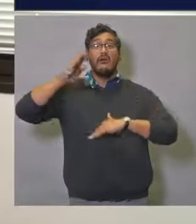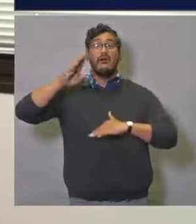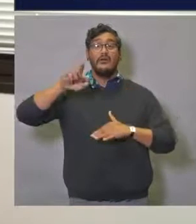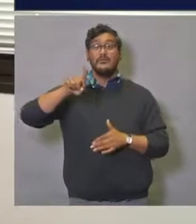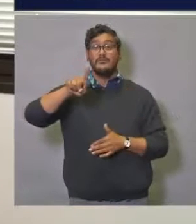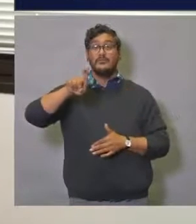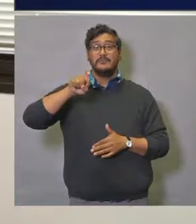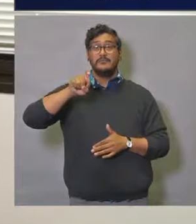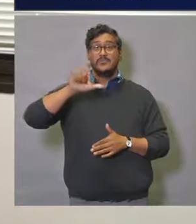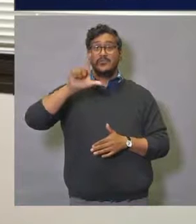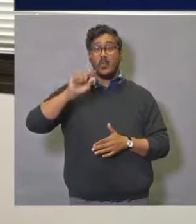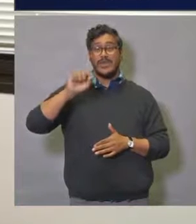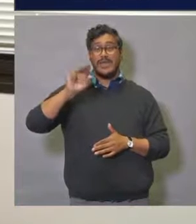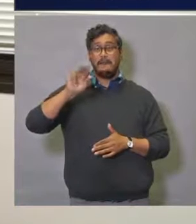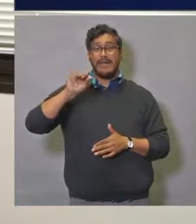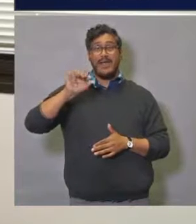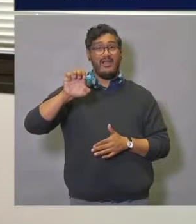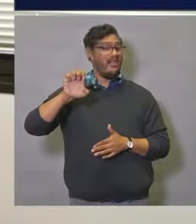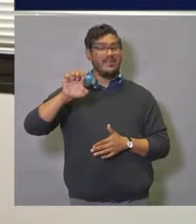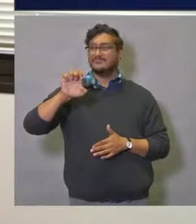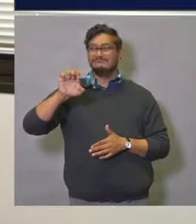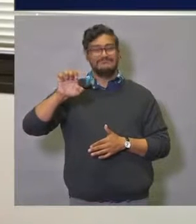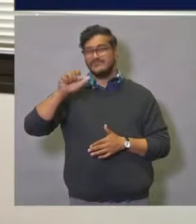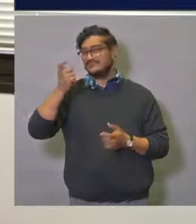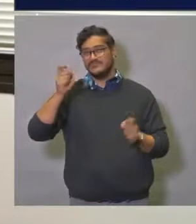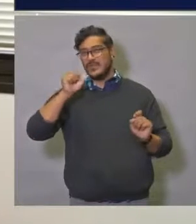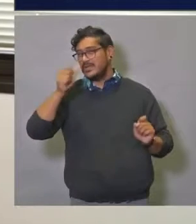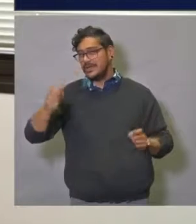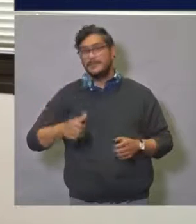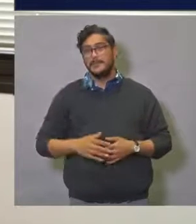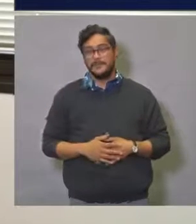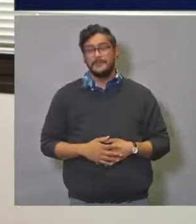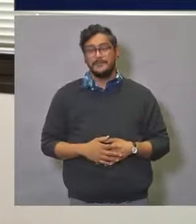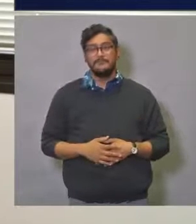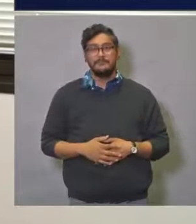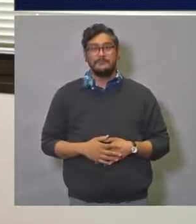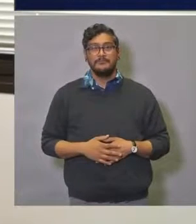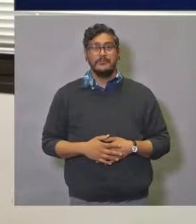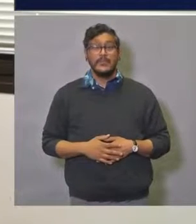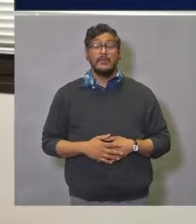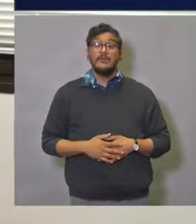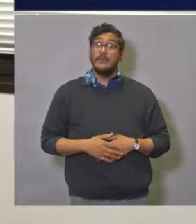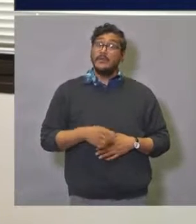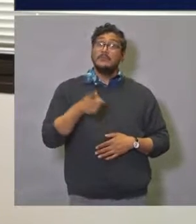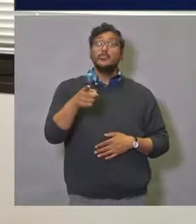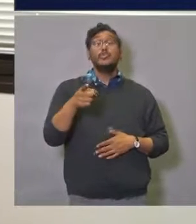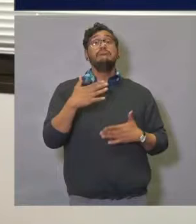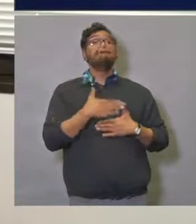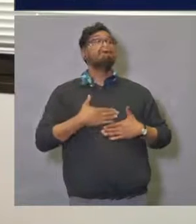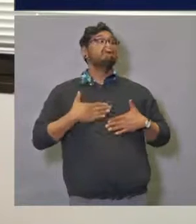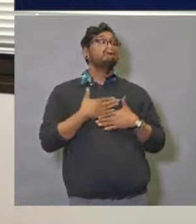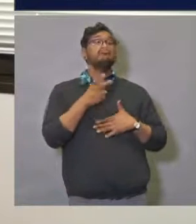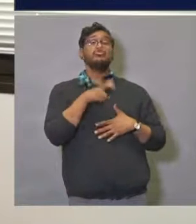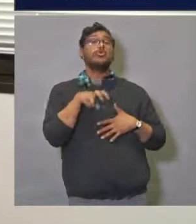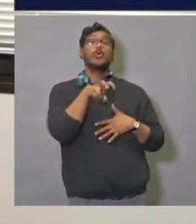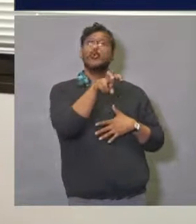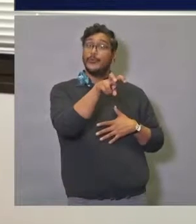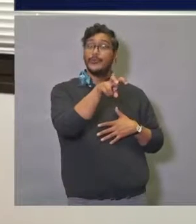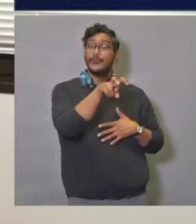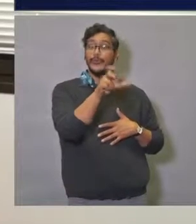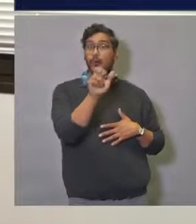LA ADVERTENCIA DE VIAJE DEL